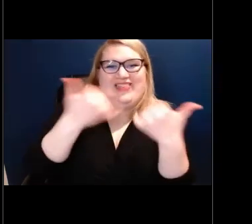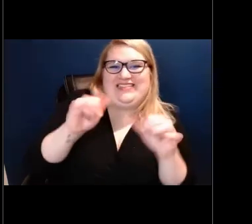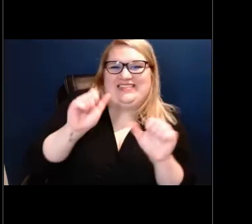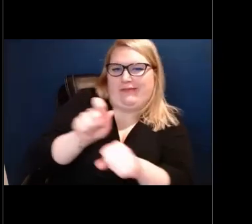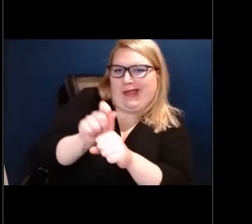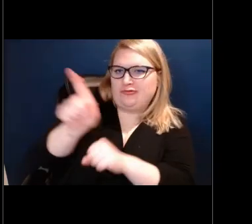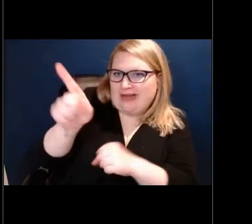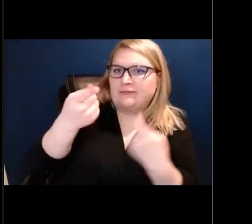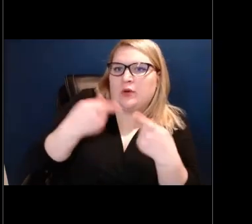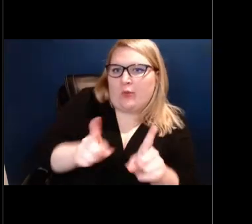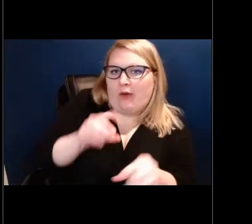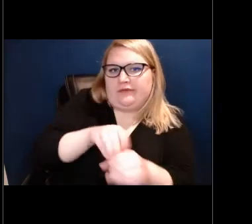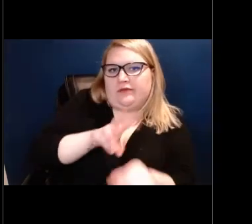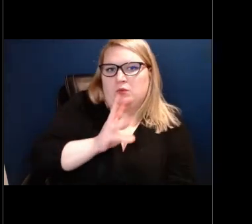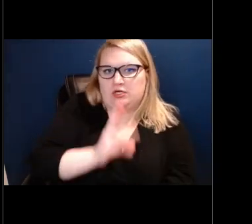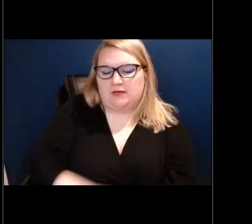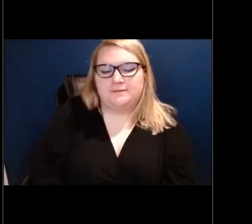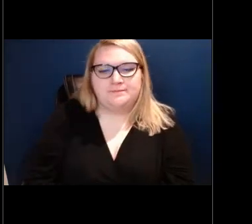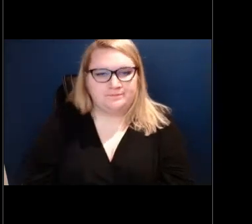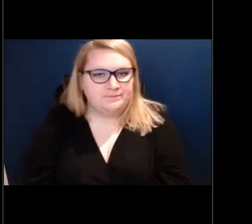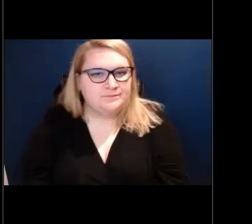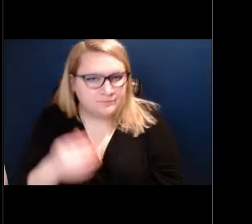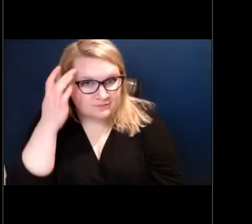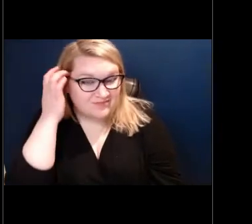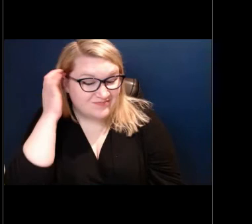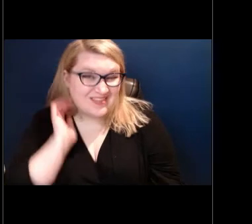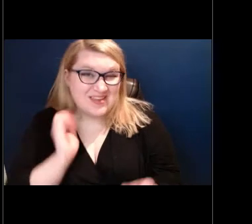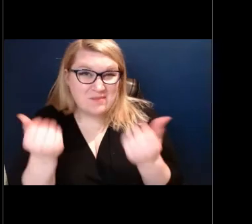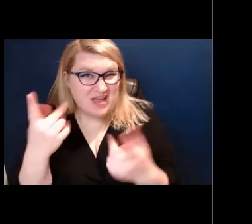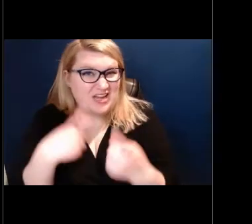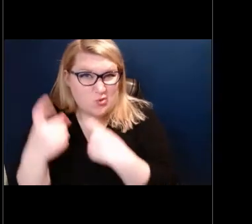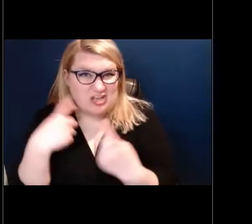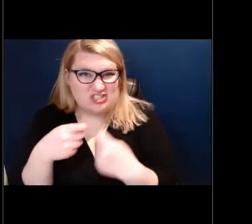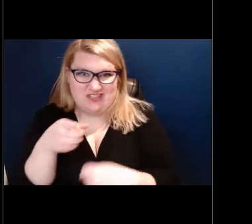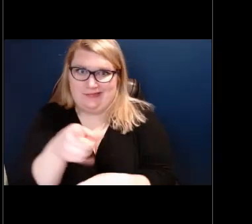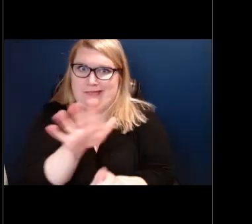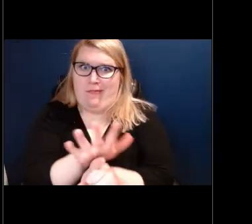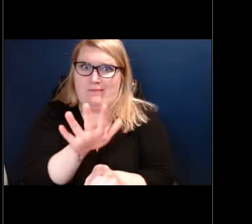[Nicole Bartlett] Okay, and let's see, there's a lot of questions coming in, Jesse the sub-popular topic.